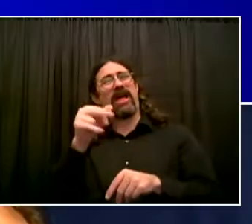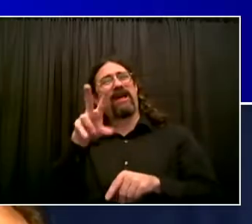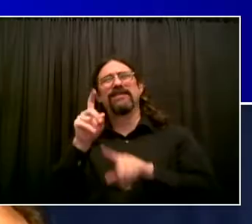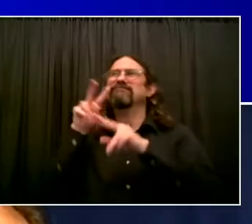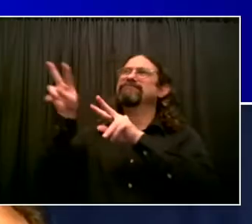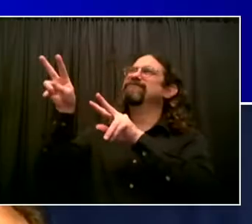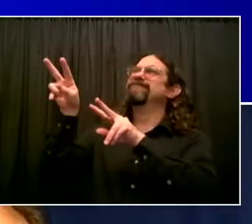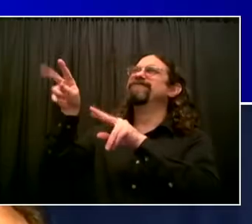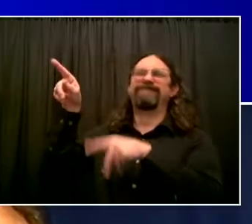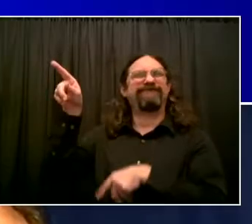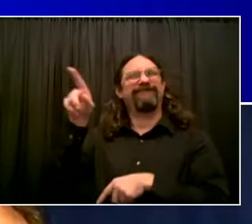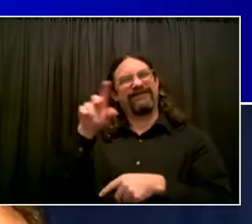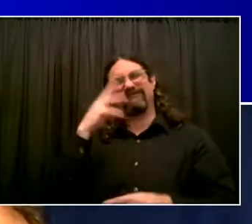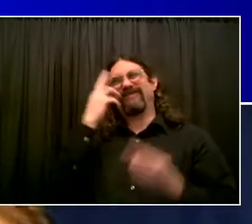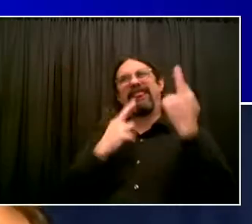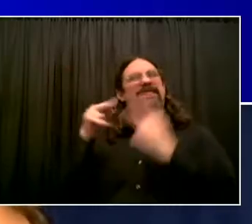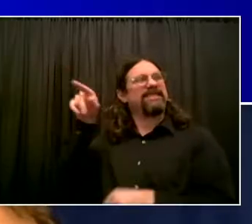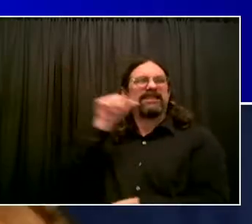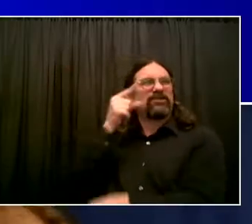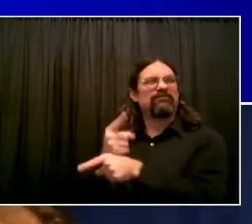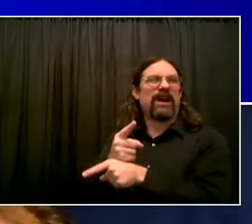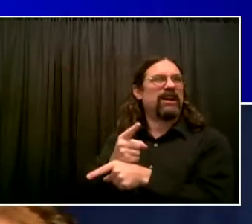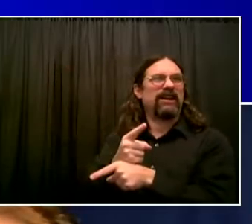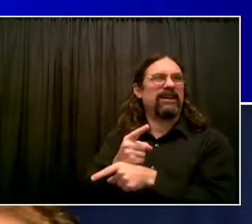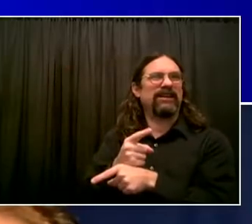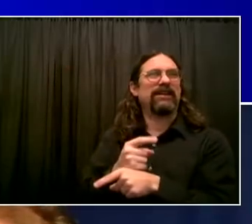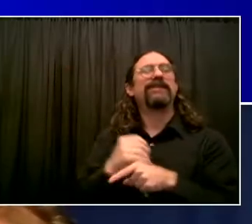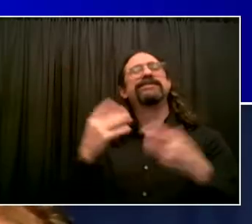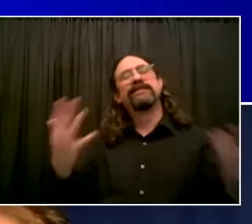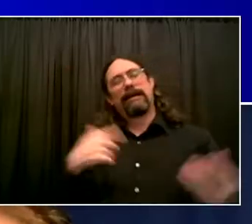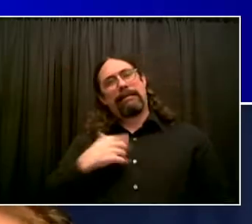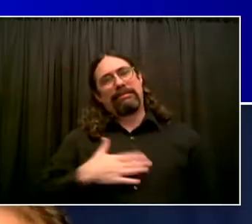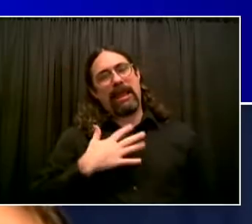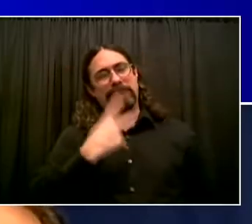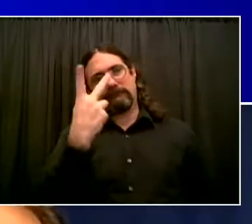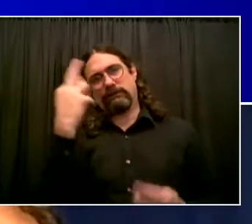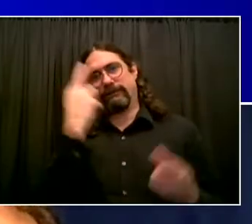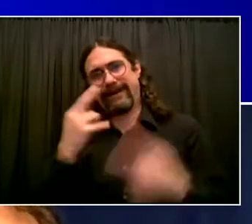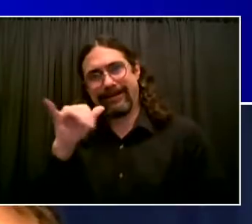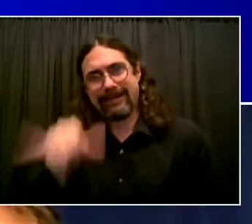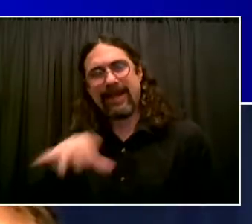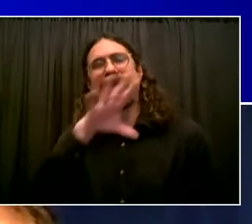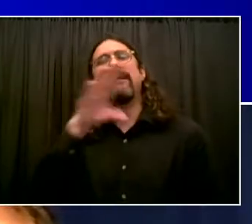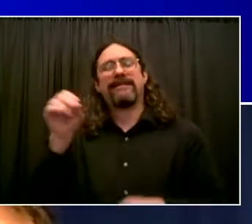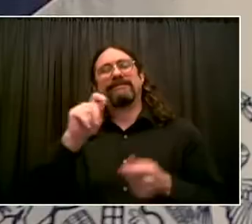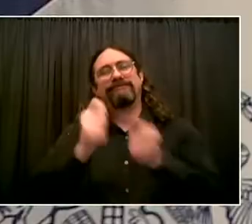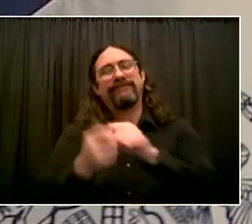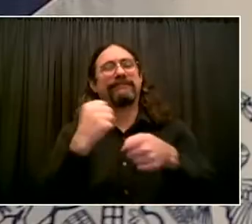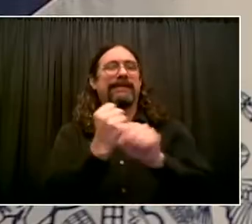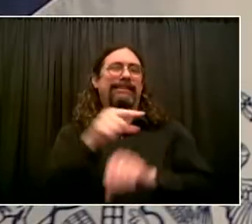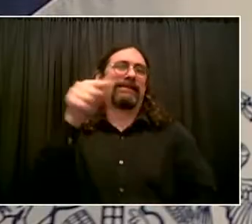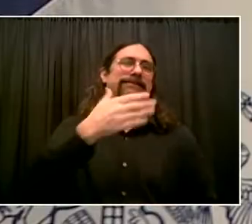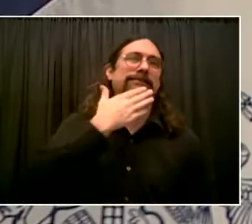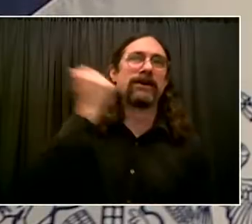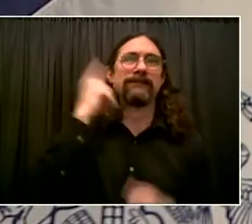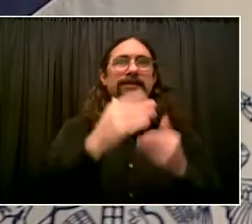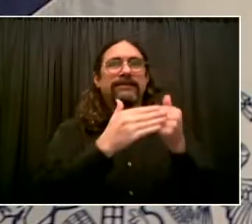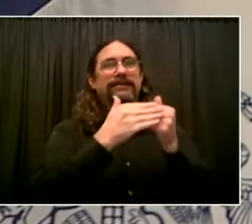VERY WELL. WESAID WE ARE GOING TO WRITE THE WRONGS OF THE PAST AND MAKE SURE THERE IS MORE